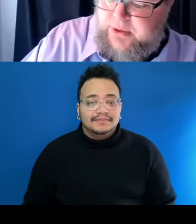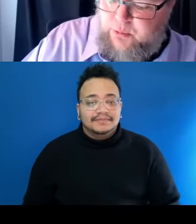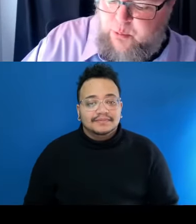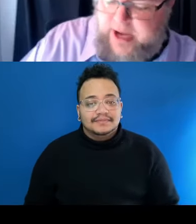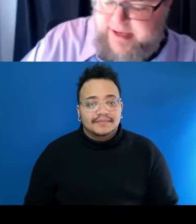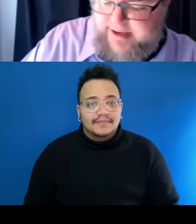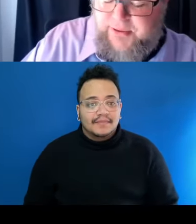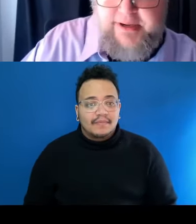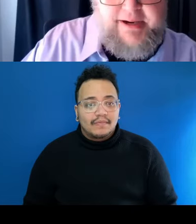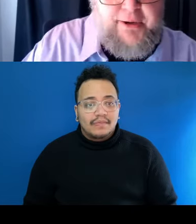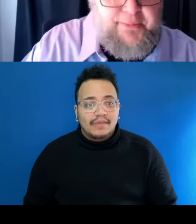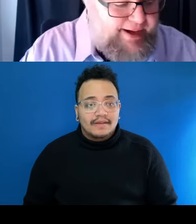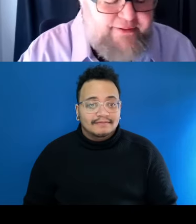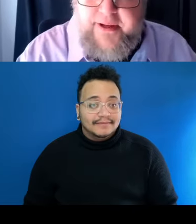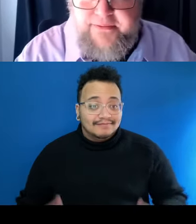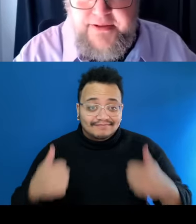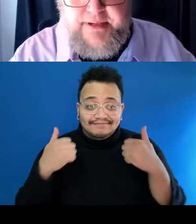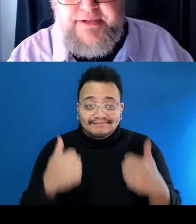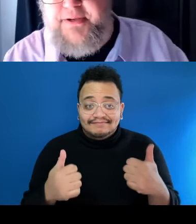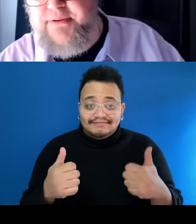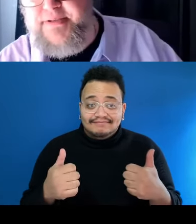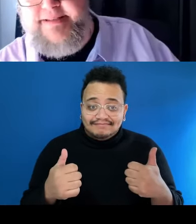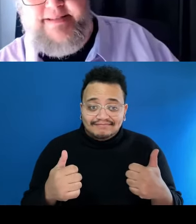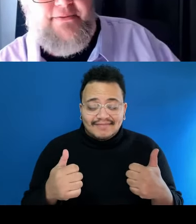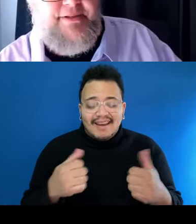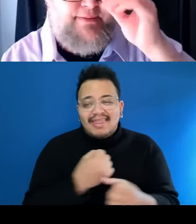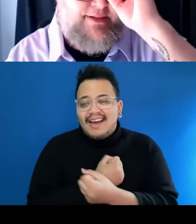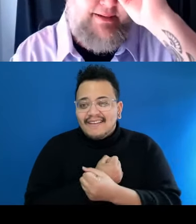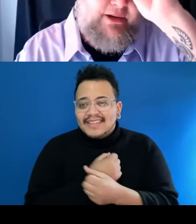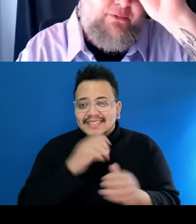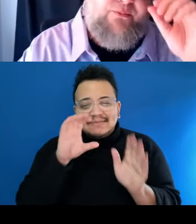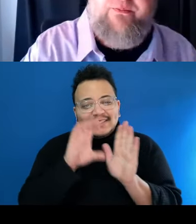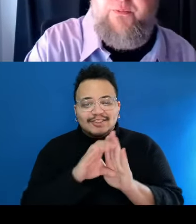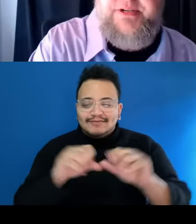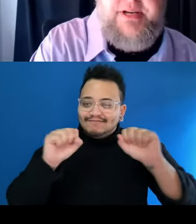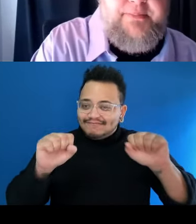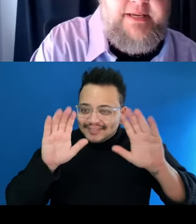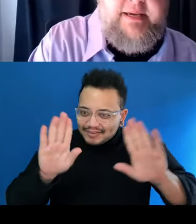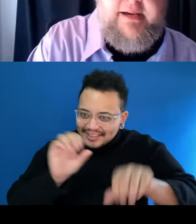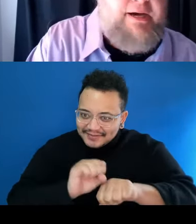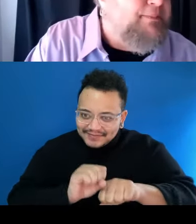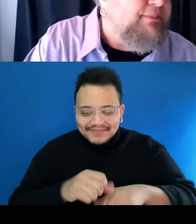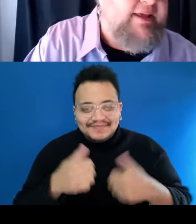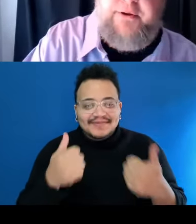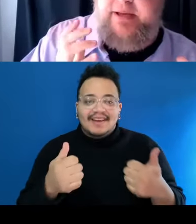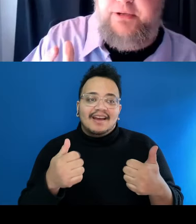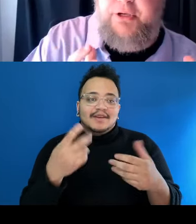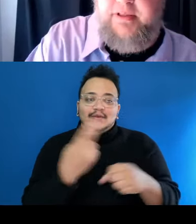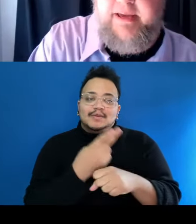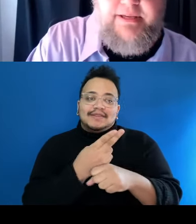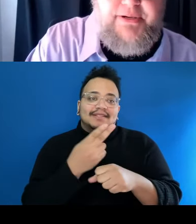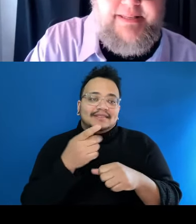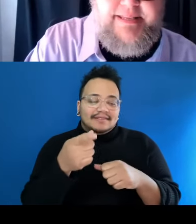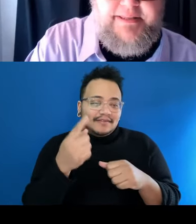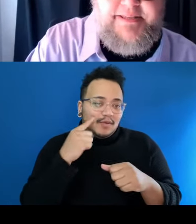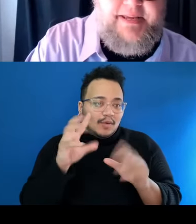So, way to go. I love this picture. I've used it several times in workshops. If you're in good light, you can see that